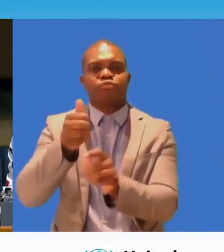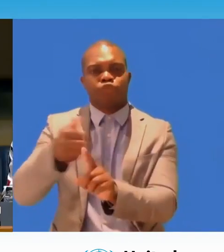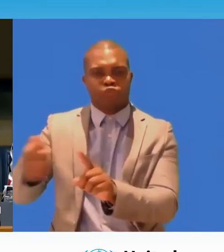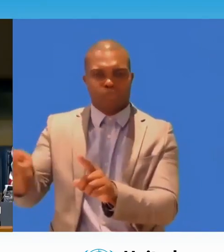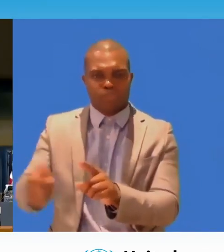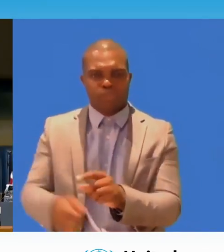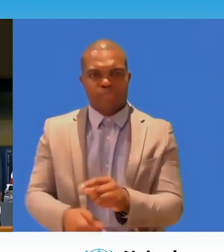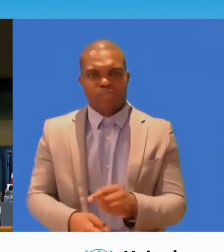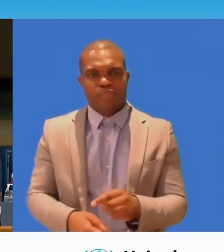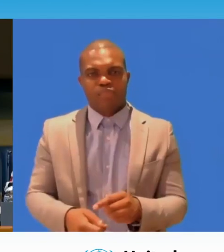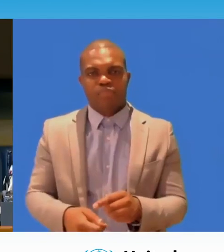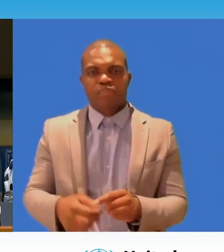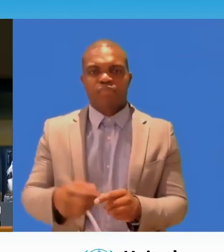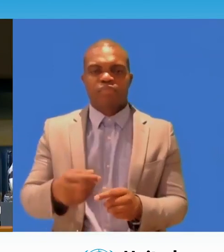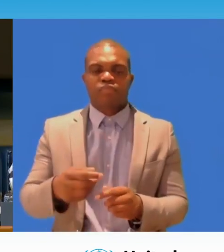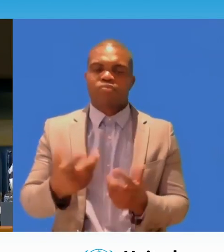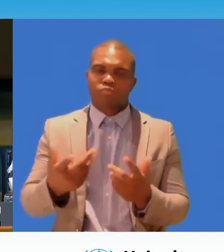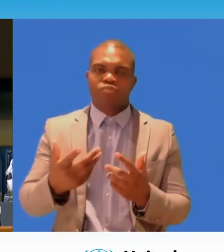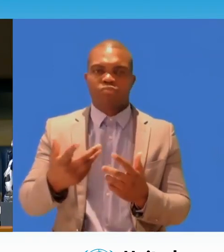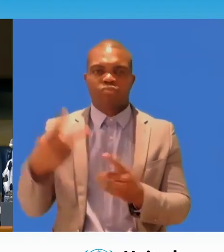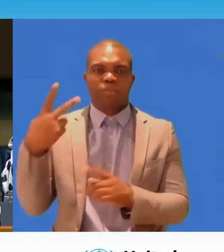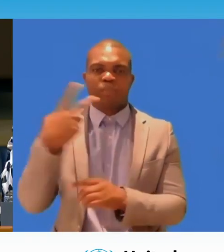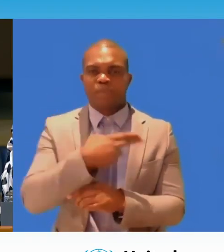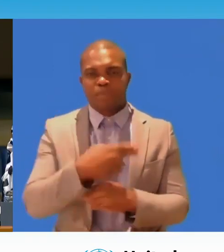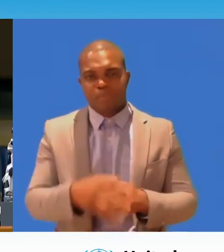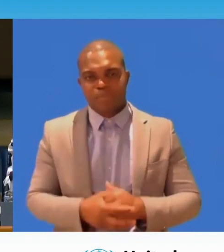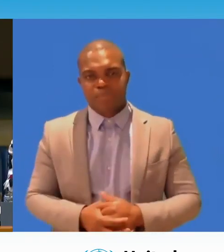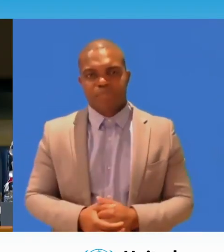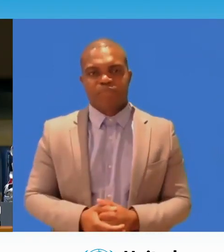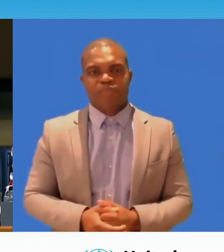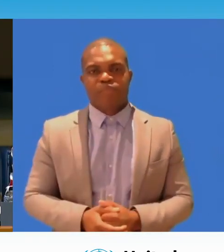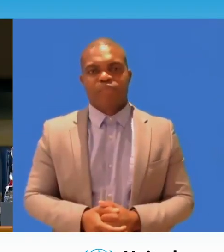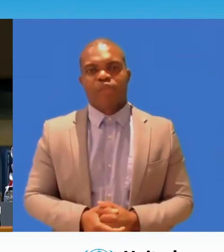I thank the representative of of the Russian Federation and now I give the floor to the